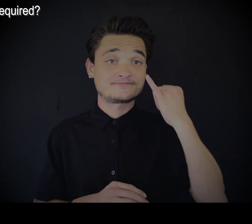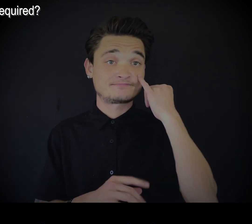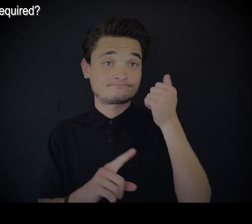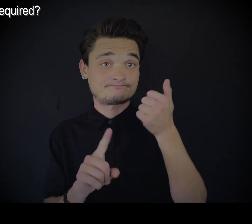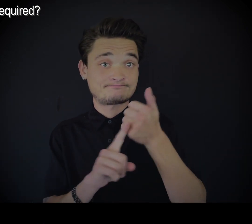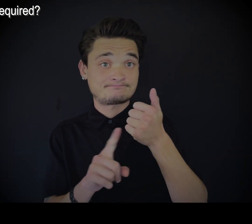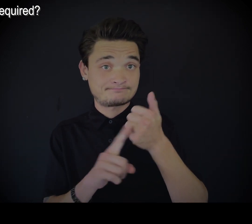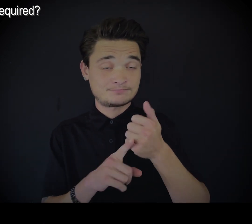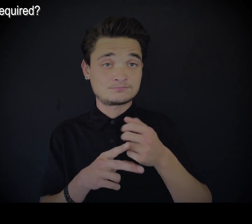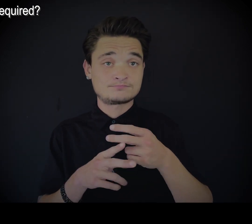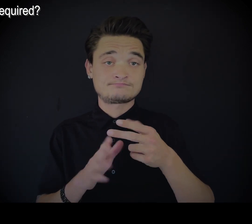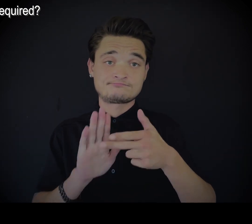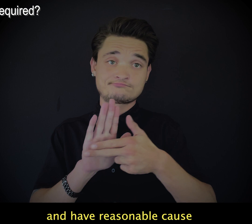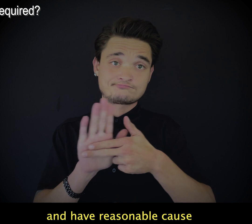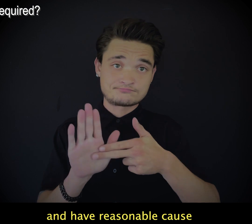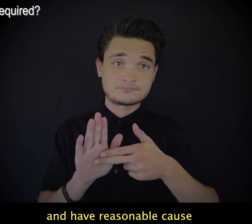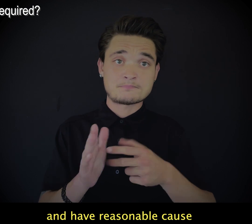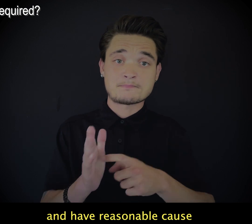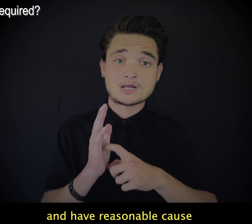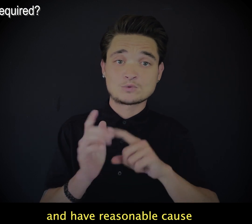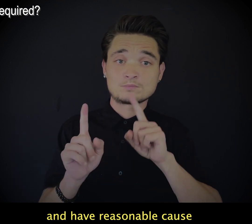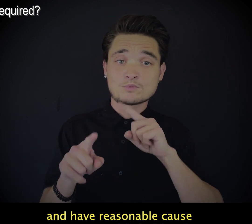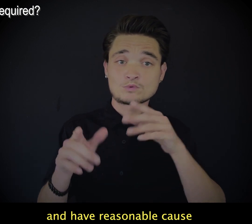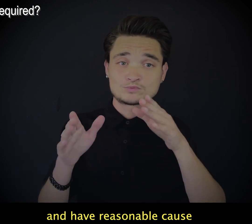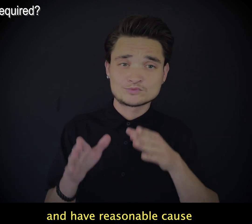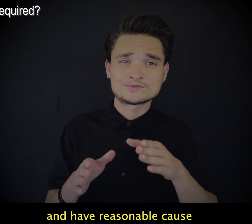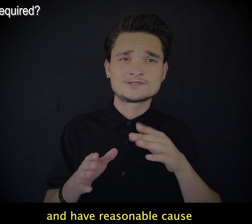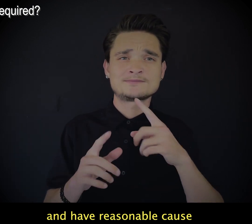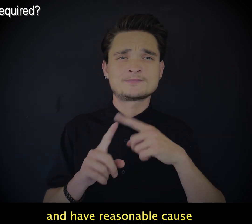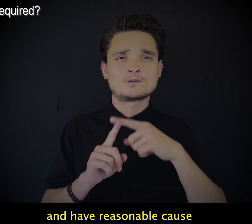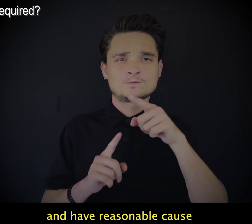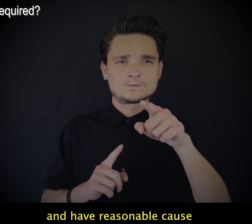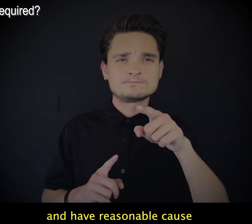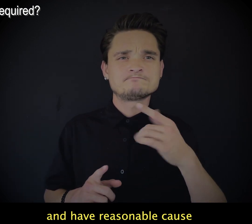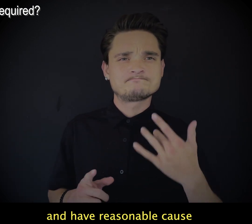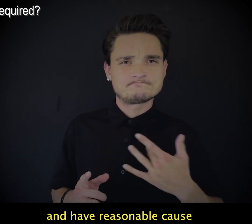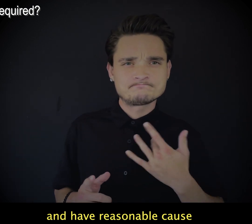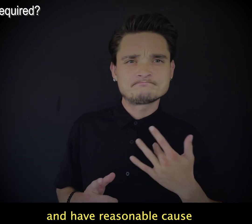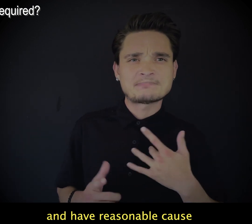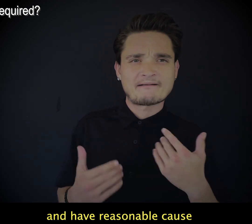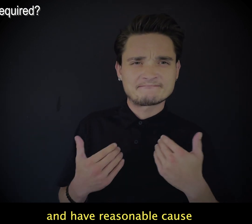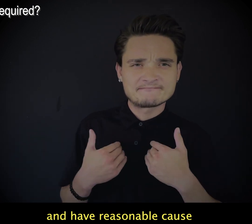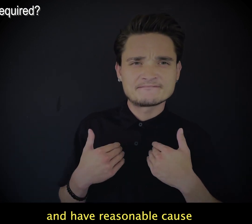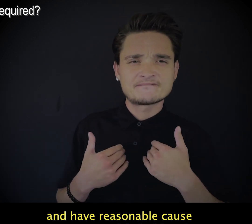If you are a mandated reporter and have reasonable cause to suspect that a reportable incident has occurred